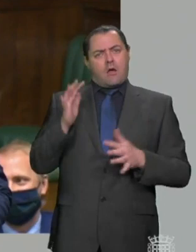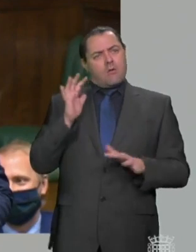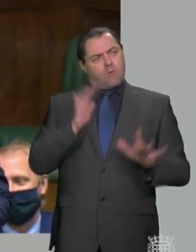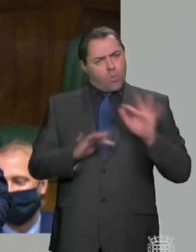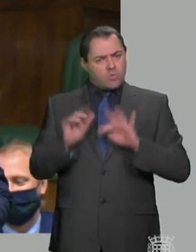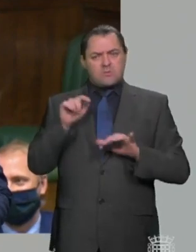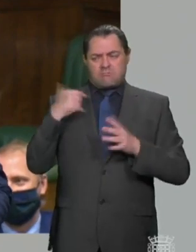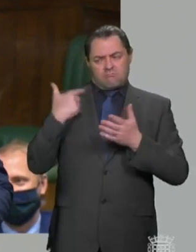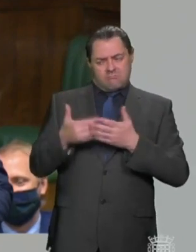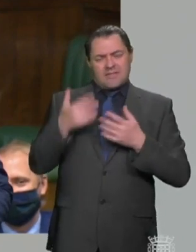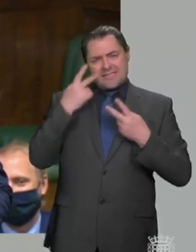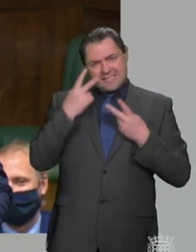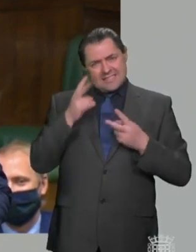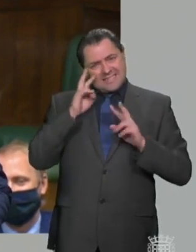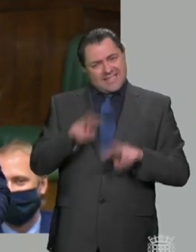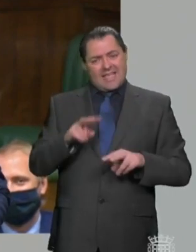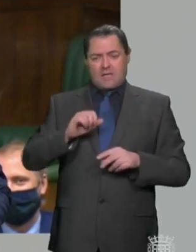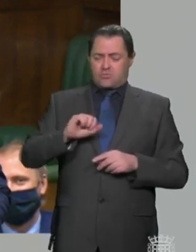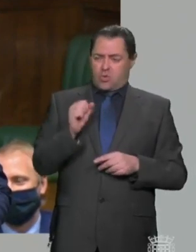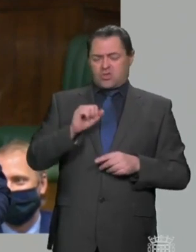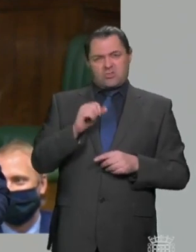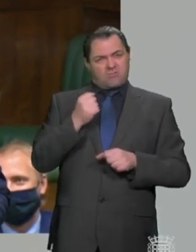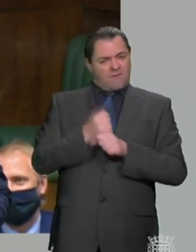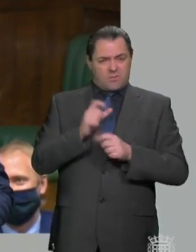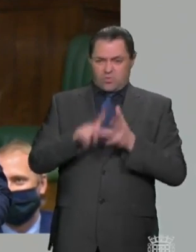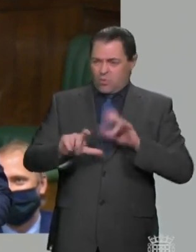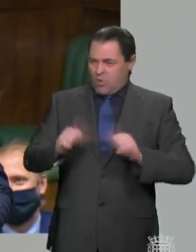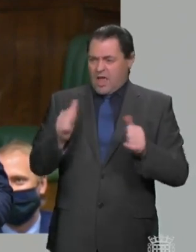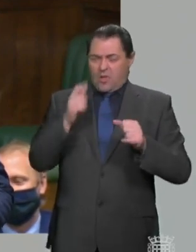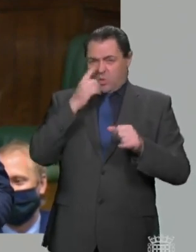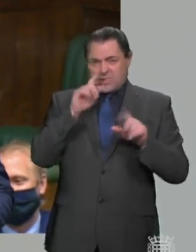the economic part of it will require independence, as Norway and Ireland prove. So, Prime Minister,